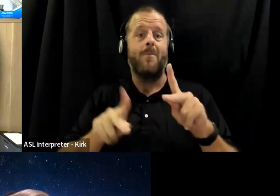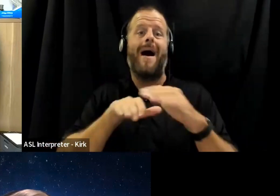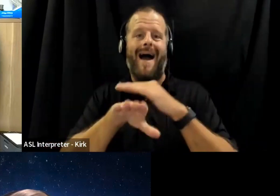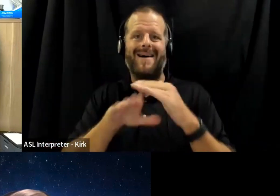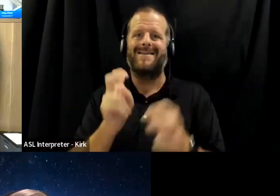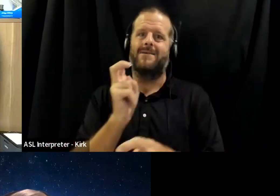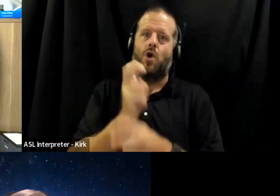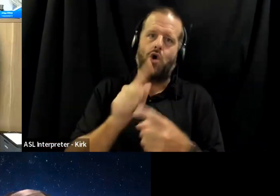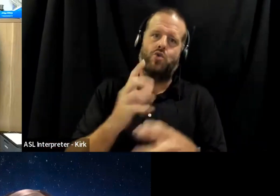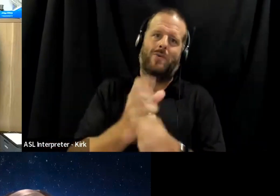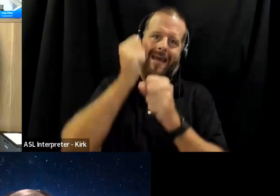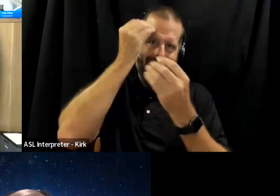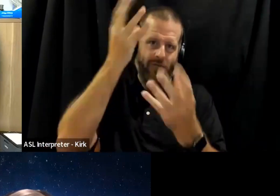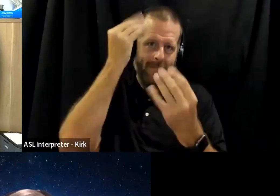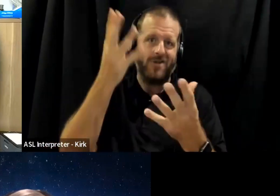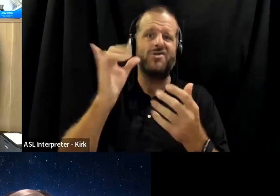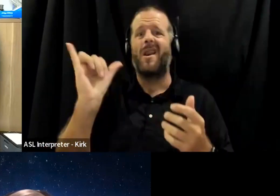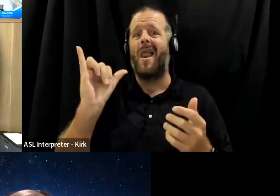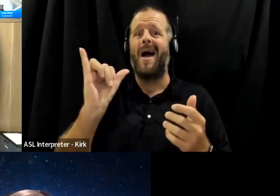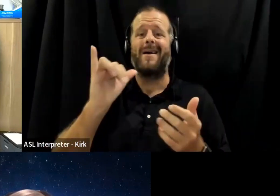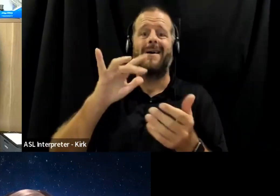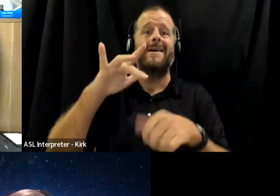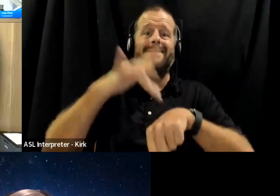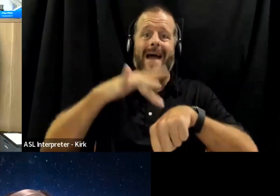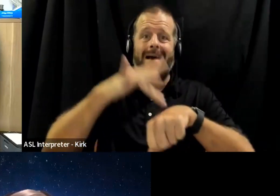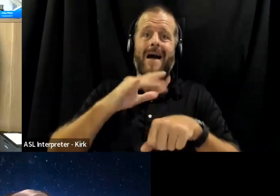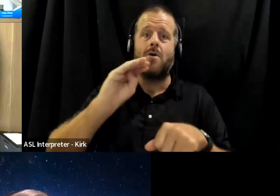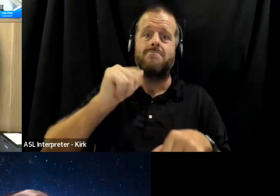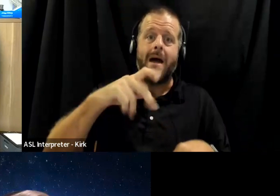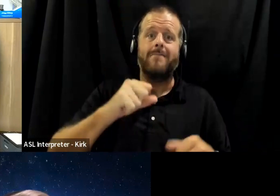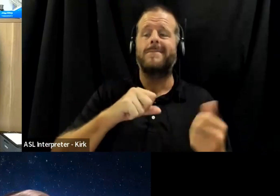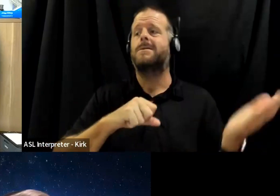information like tactile maps, diagrams, data